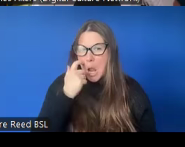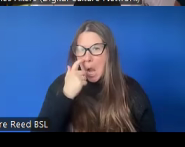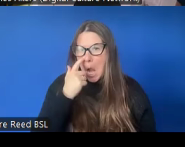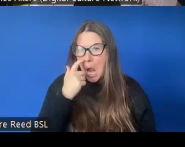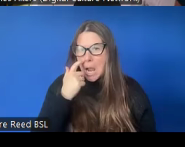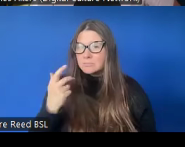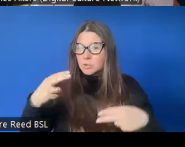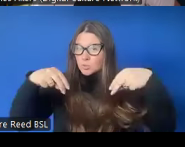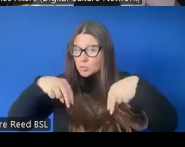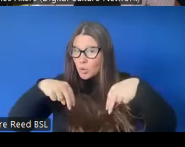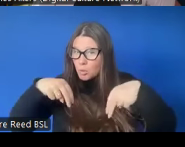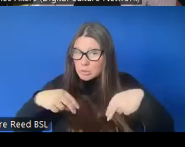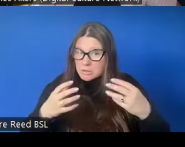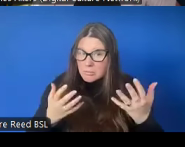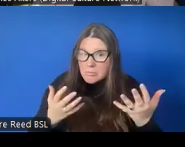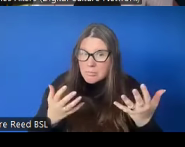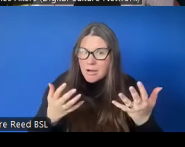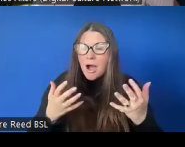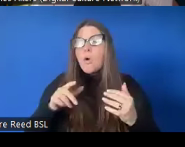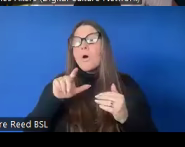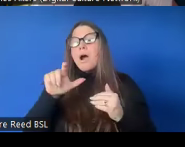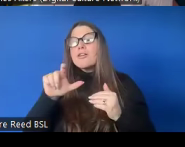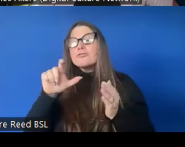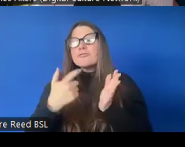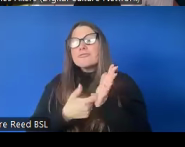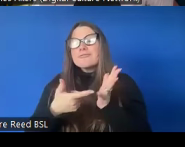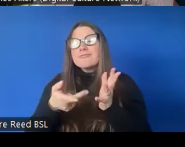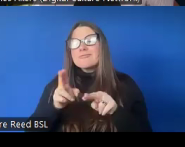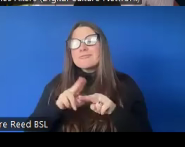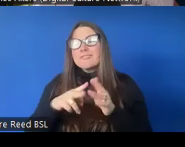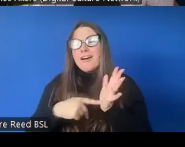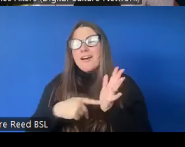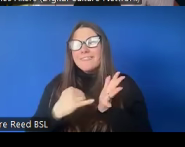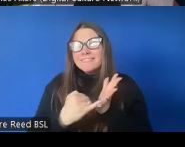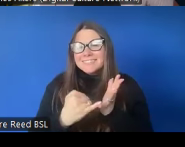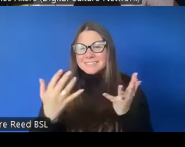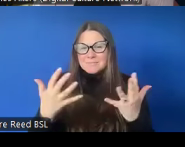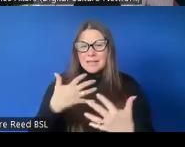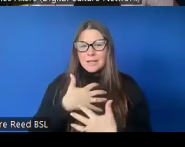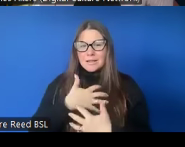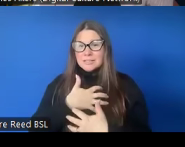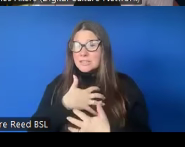Dogs, crofts, tiger. Hey, I think someone's got it here.